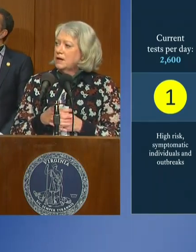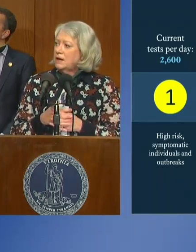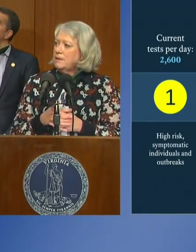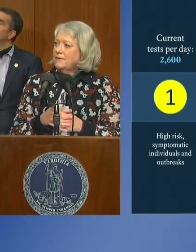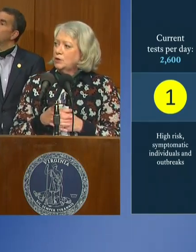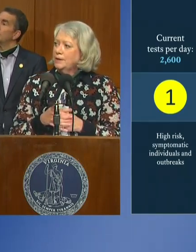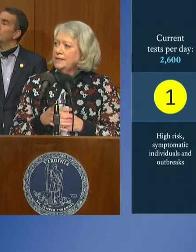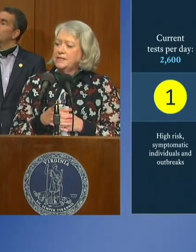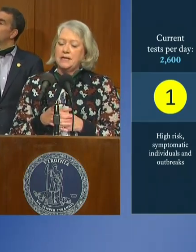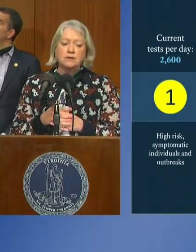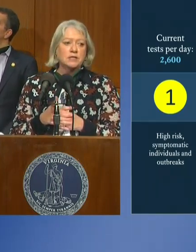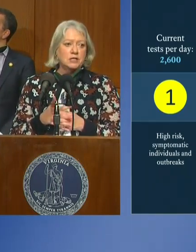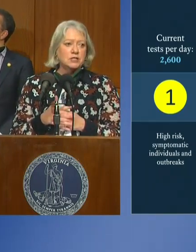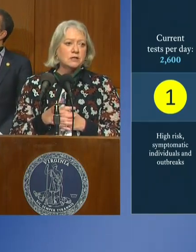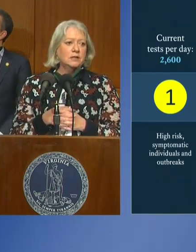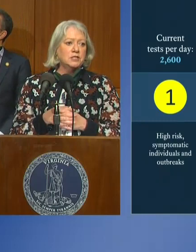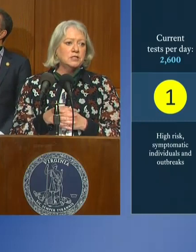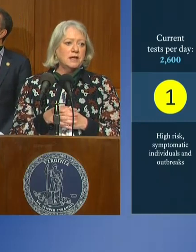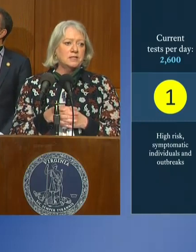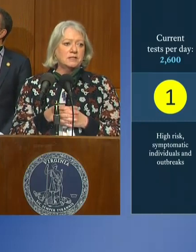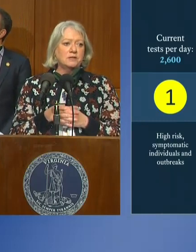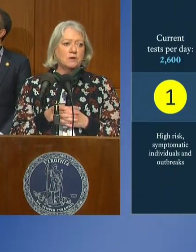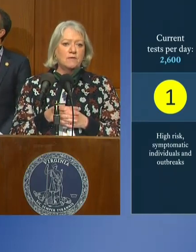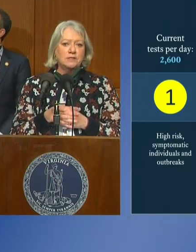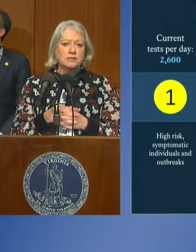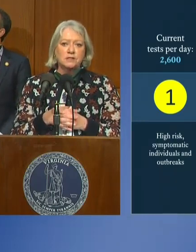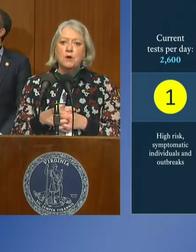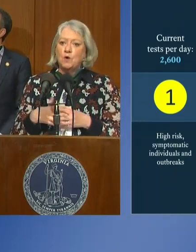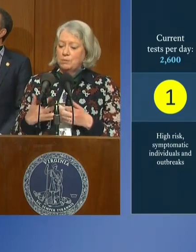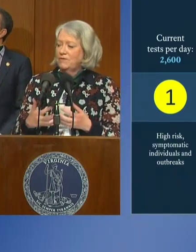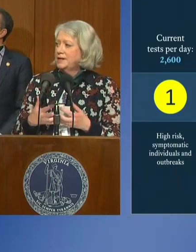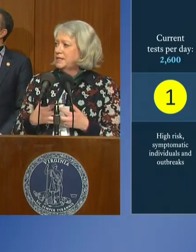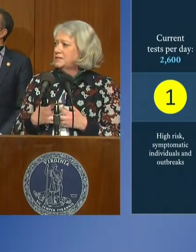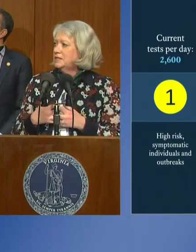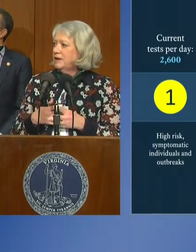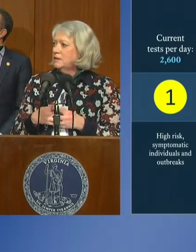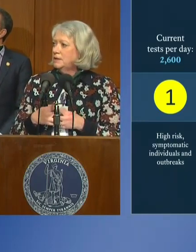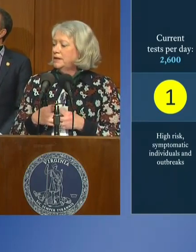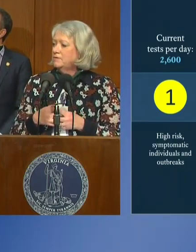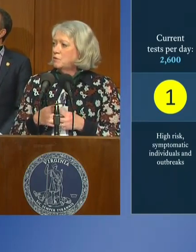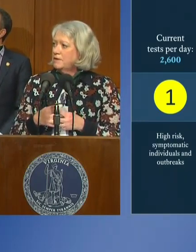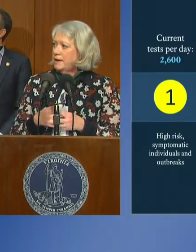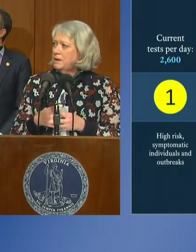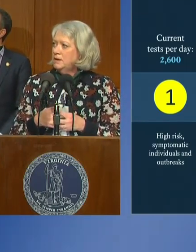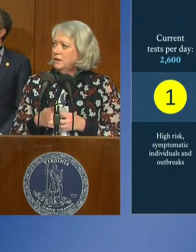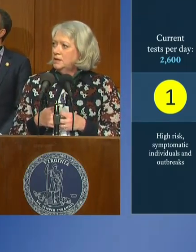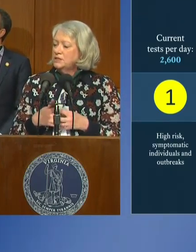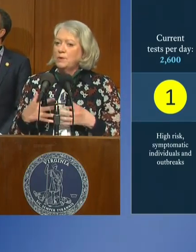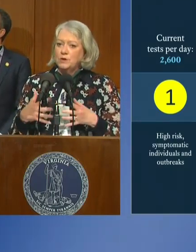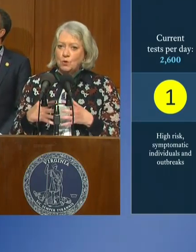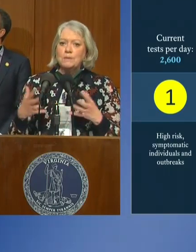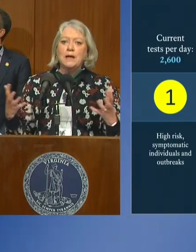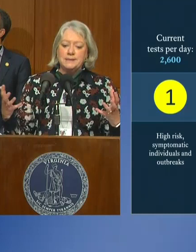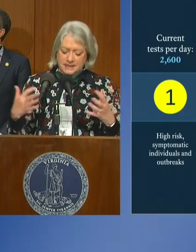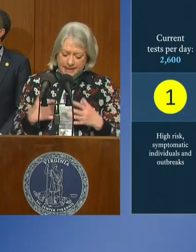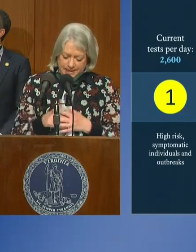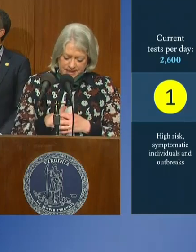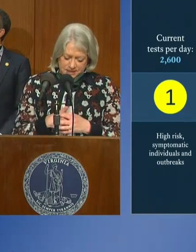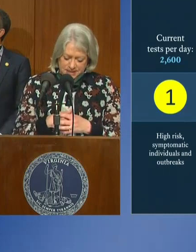HEALTH CARE COMMUNITY IS NOW TESTING- HOSPITALS- HAVE AGREED TO EITHER TEACH THEIR CLINICIANS HOW TO TEST IN THEIR